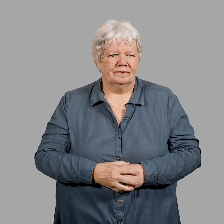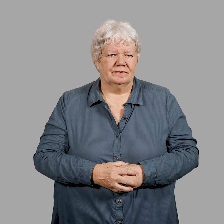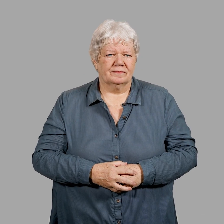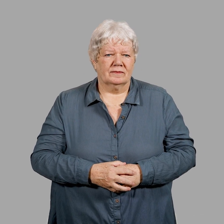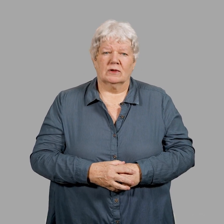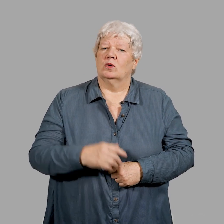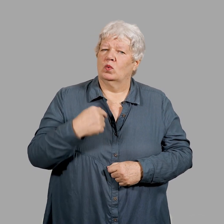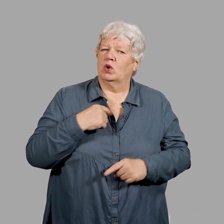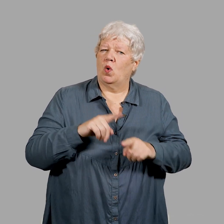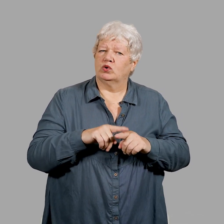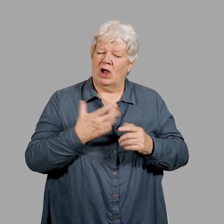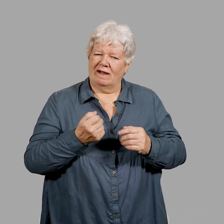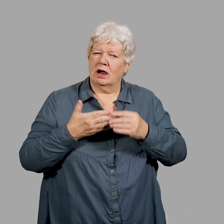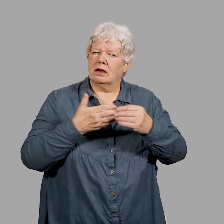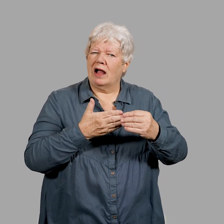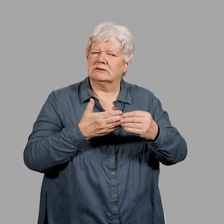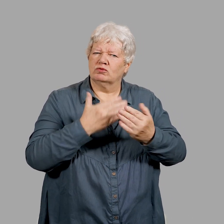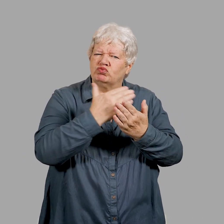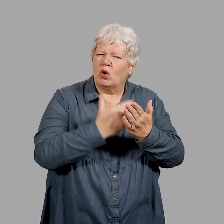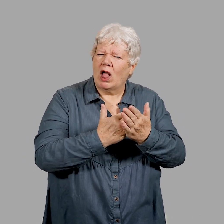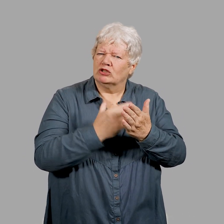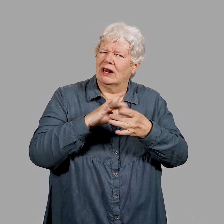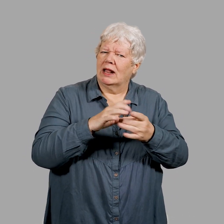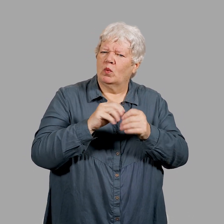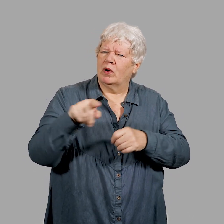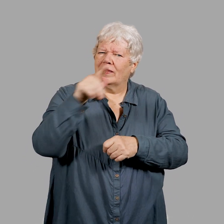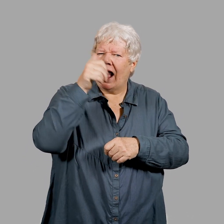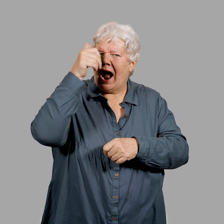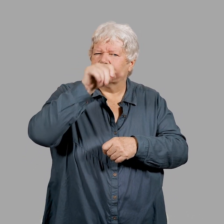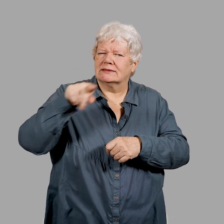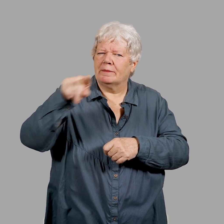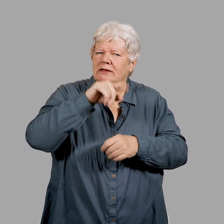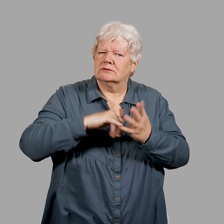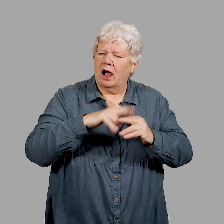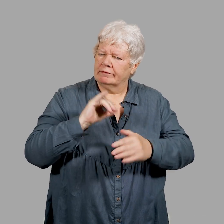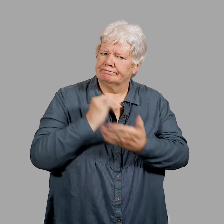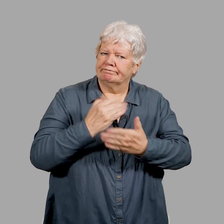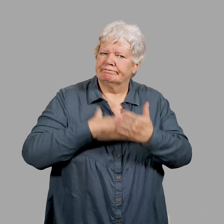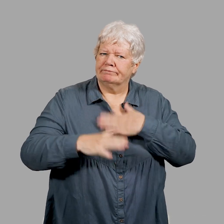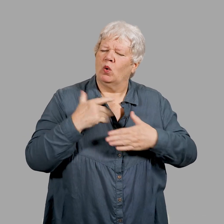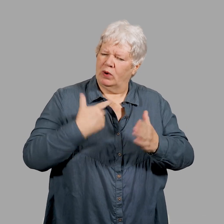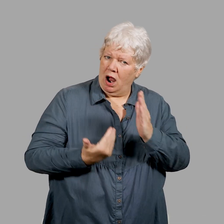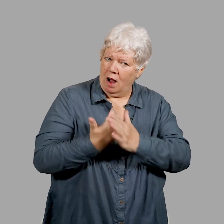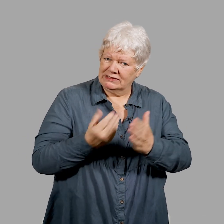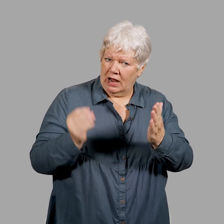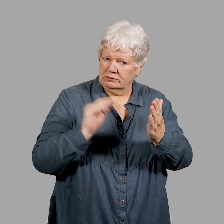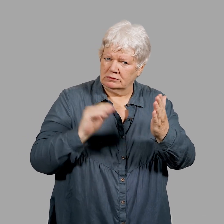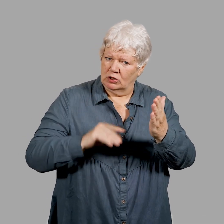Updating guidance and regulations with respect to our academic misconduct procedures to incorporate